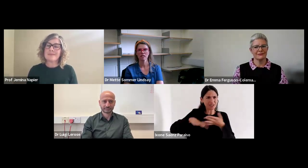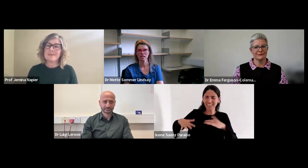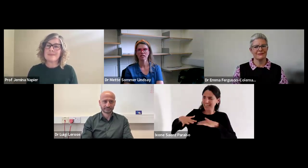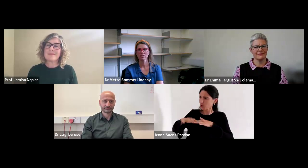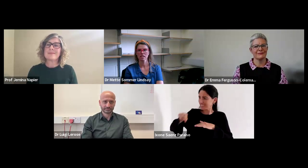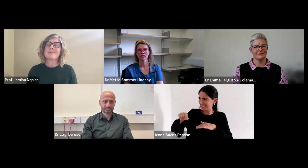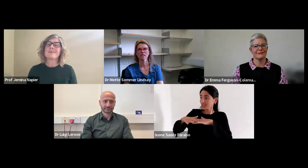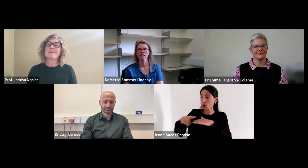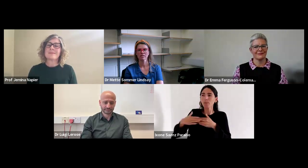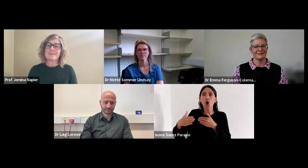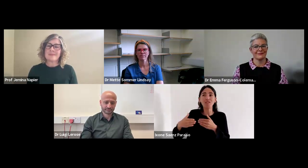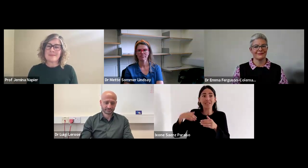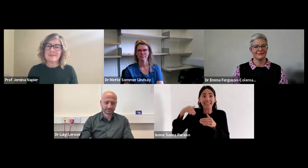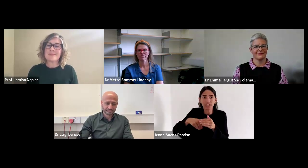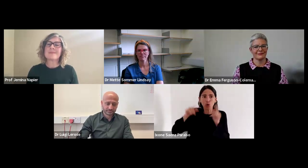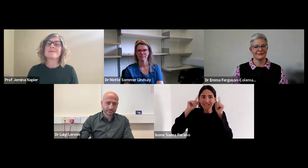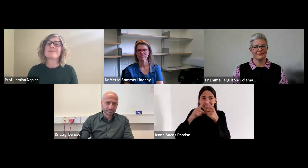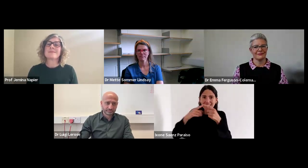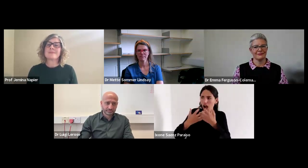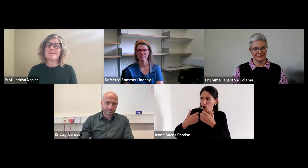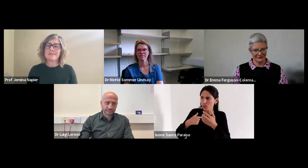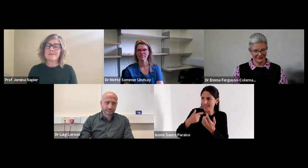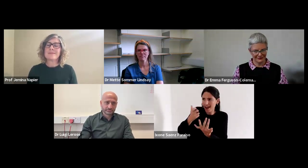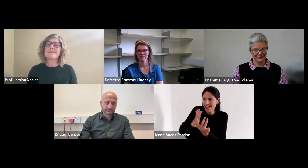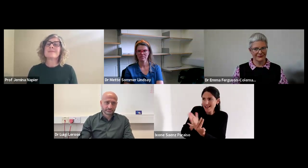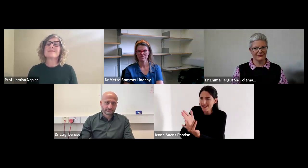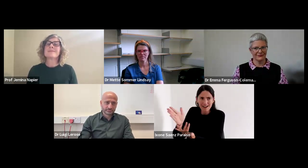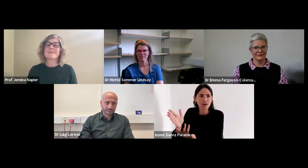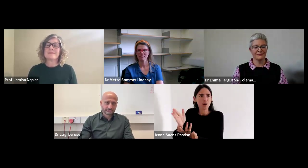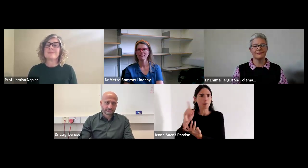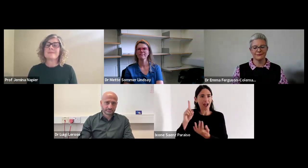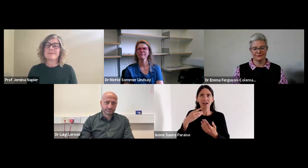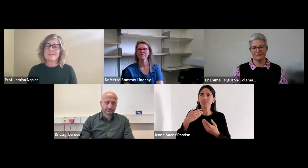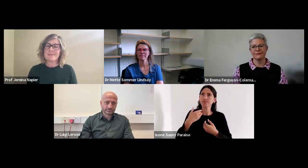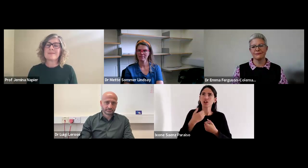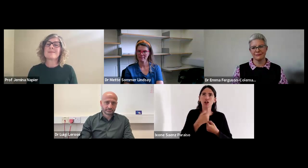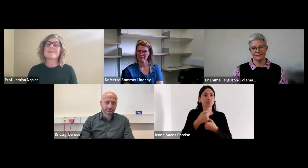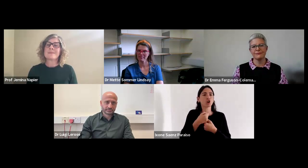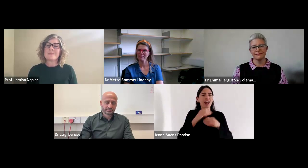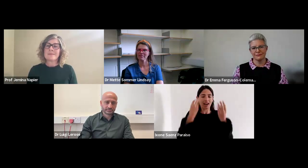identity because, you know, the networks I was in within a university and how we were navigating a